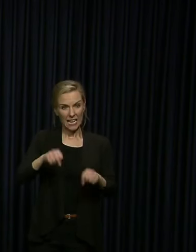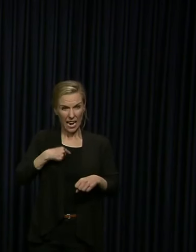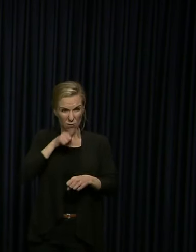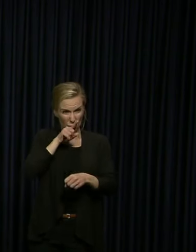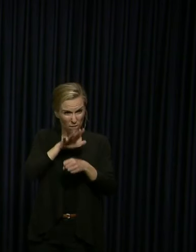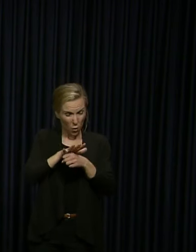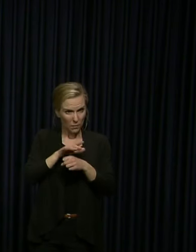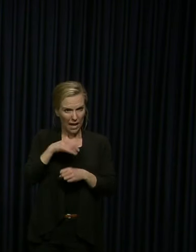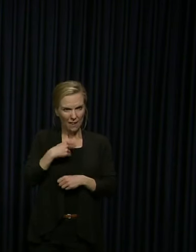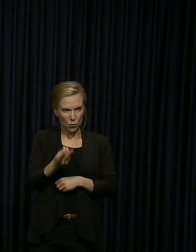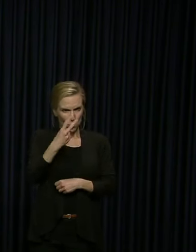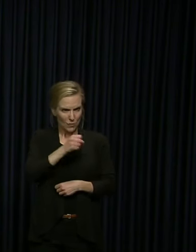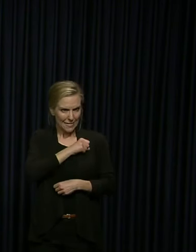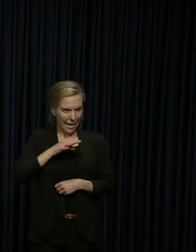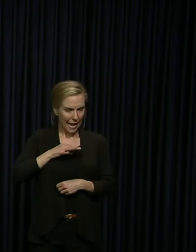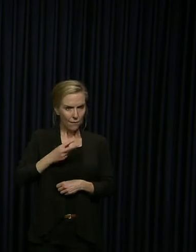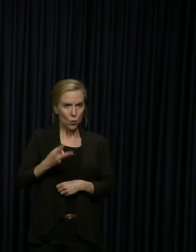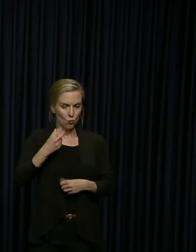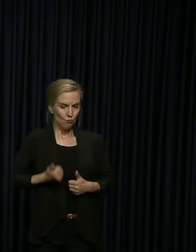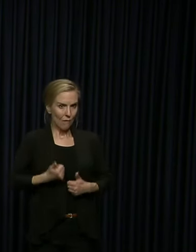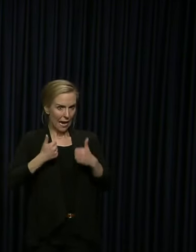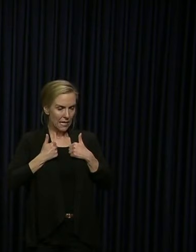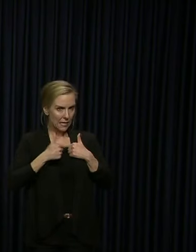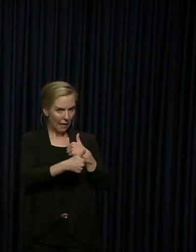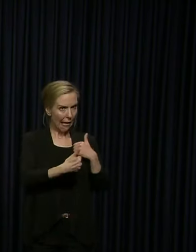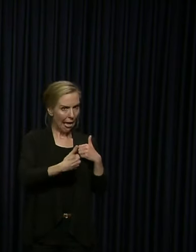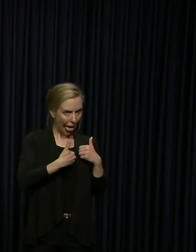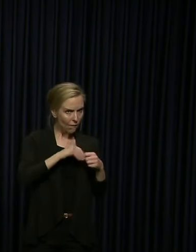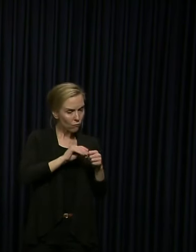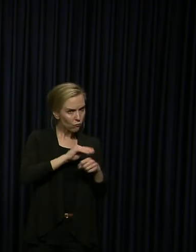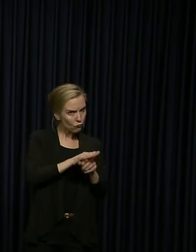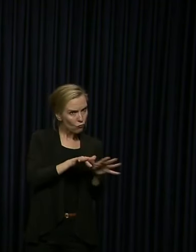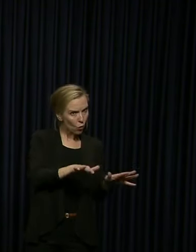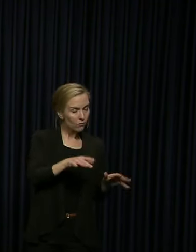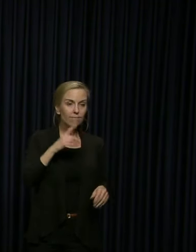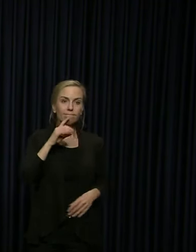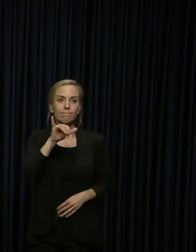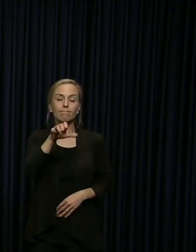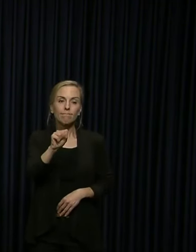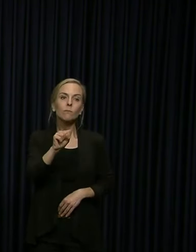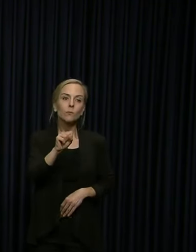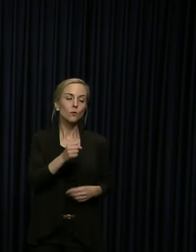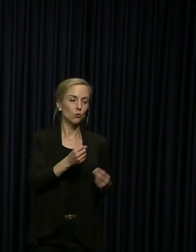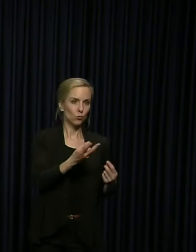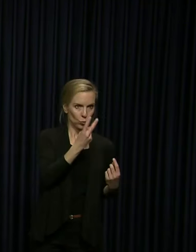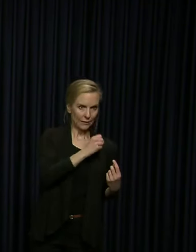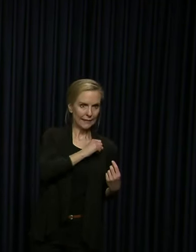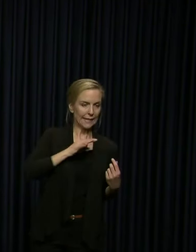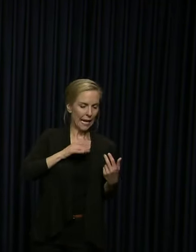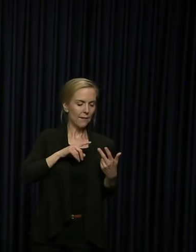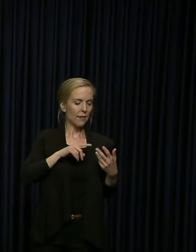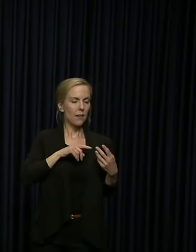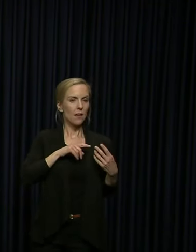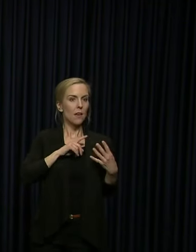ASKED THE JUDGE EXECUTIVE'S REQUEST THE DOWN HERE EVERYBODY THAT IN THE HOME BE TESTED. IT WAS HIS UNDERSTANDING THAT -- [NOT AUDIBLE]